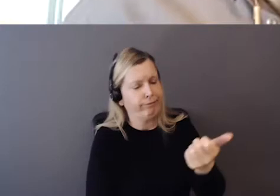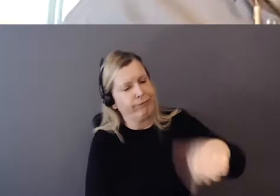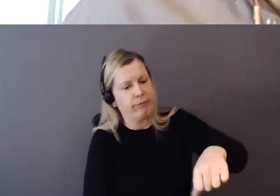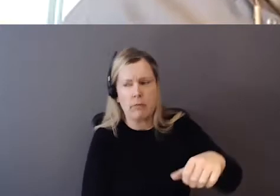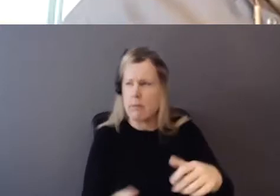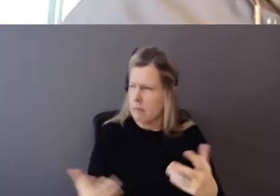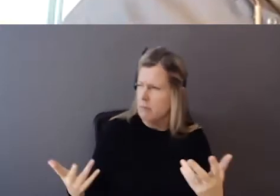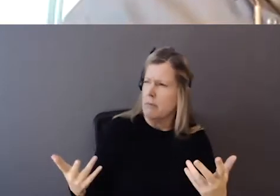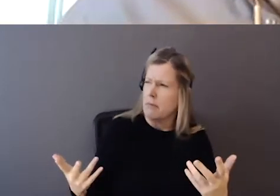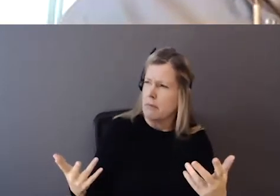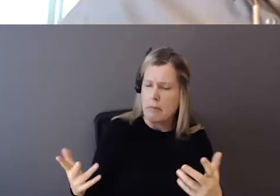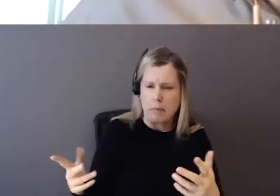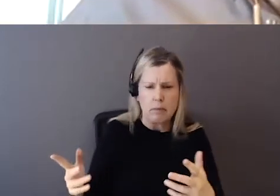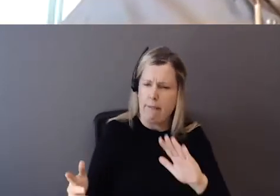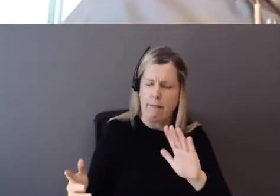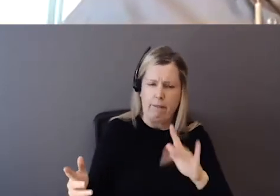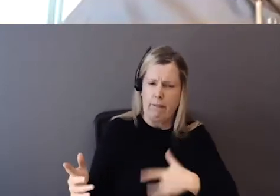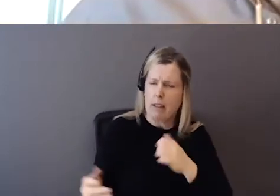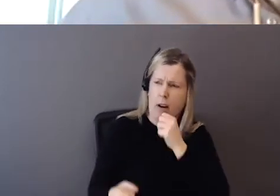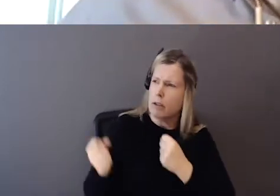not a very helpful or positive experience.